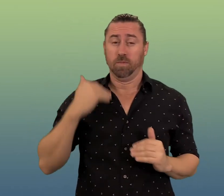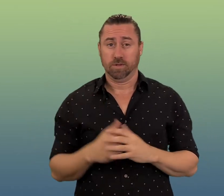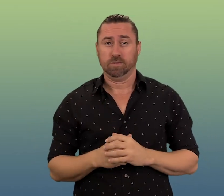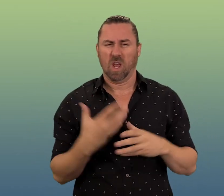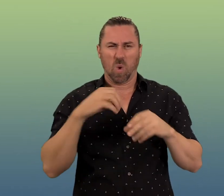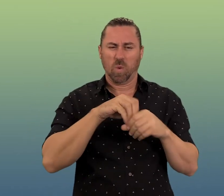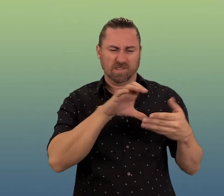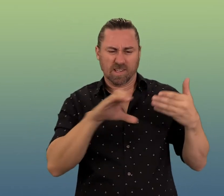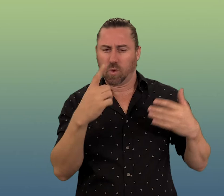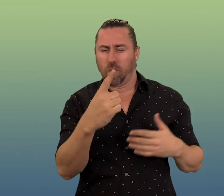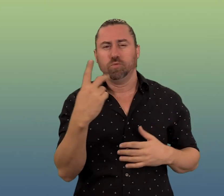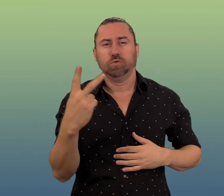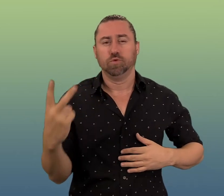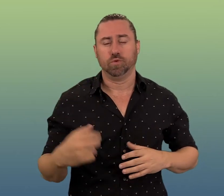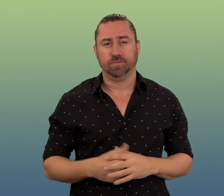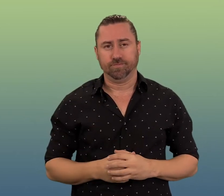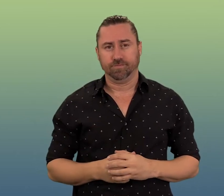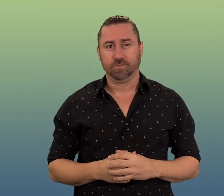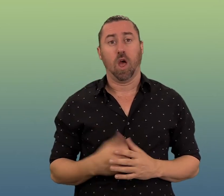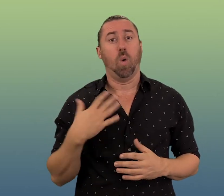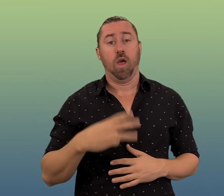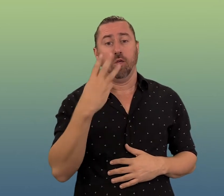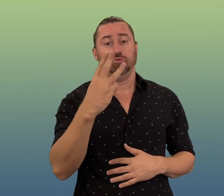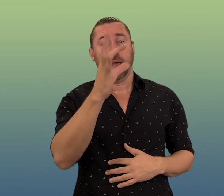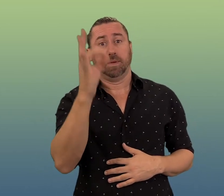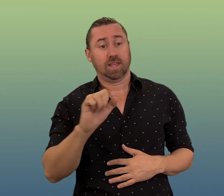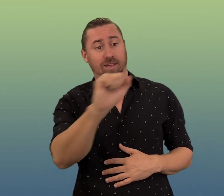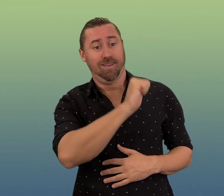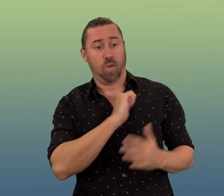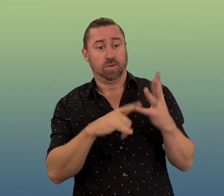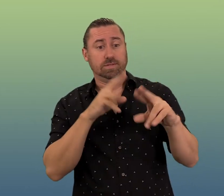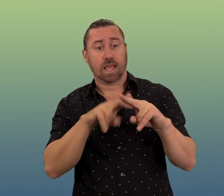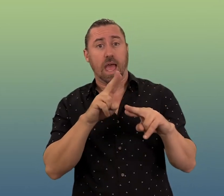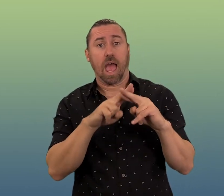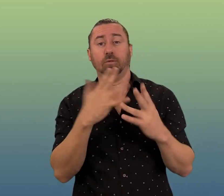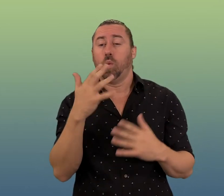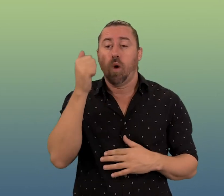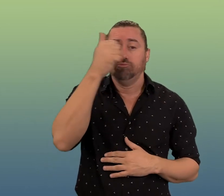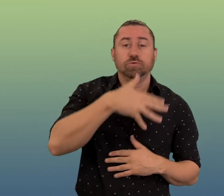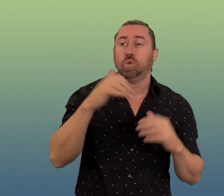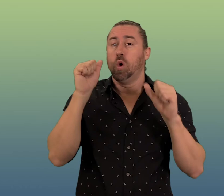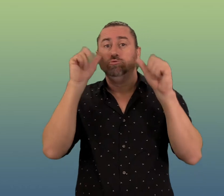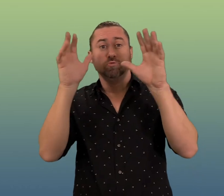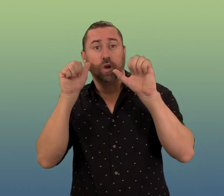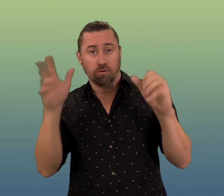including Section 122. 3 per cent of staff Aboriginal and Torres Strait Islander,